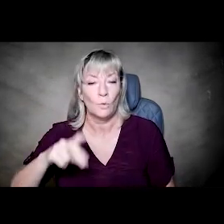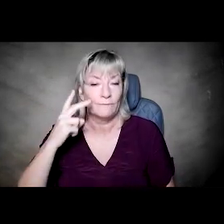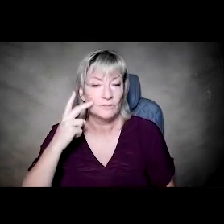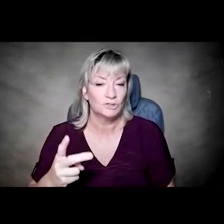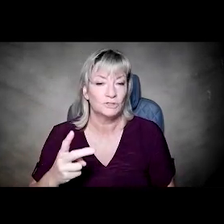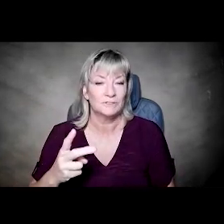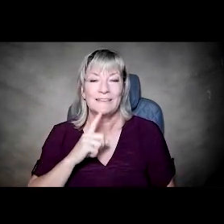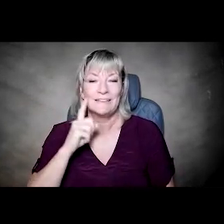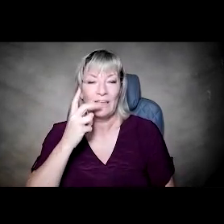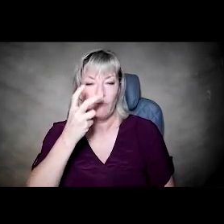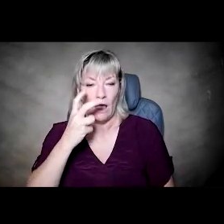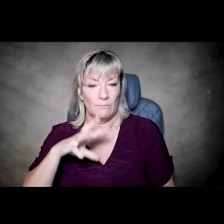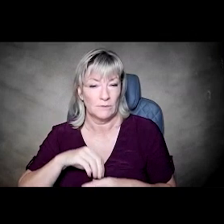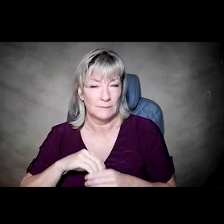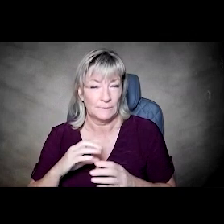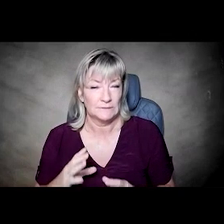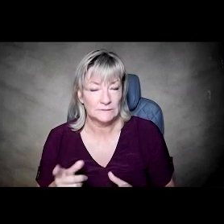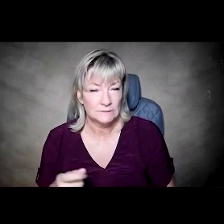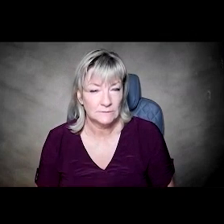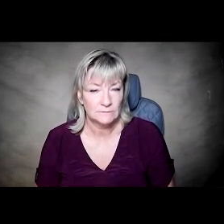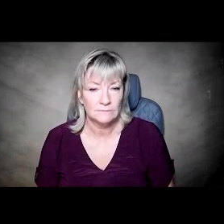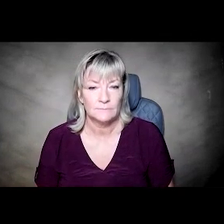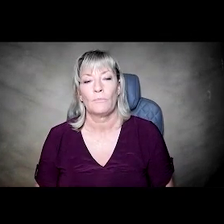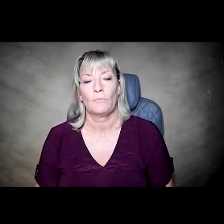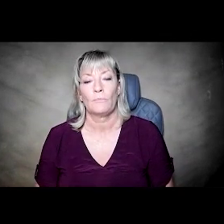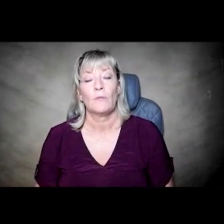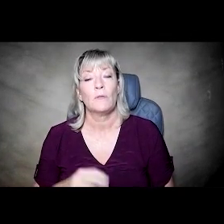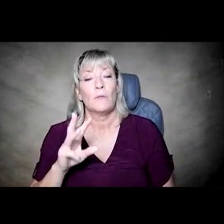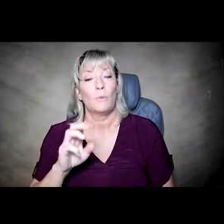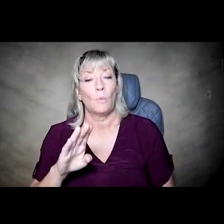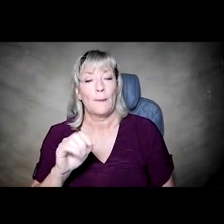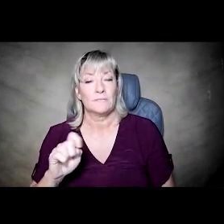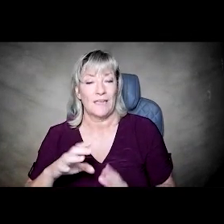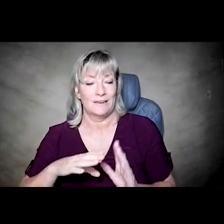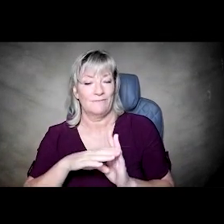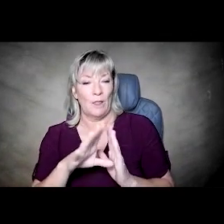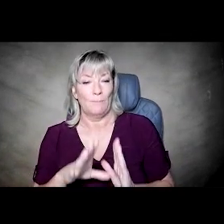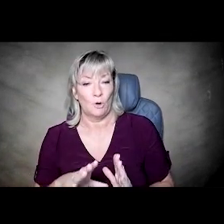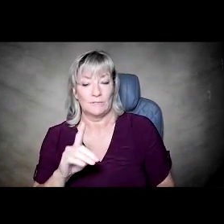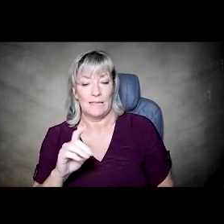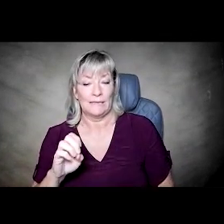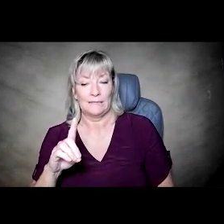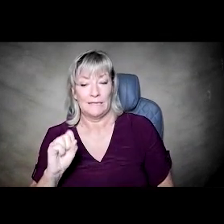low vision, and DeafBlind participants)? [Dacia] The website developers at DEED’s